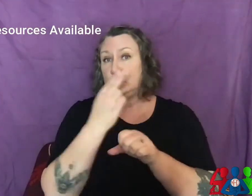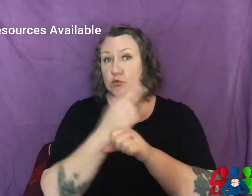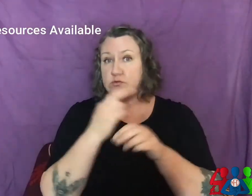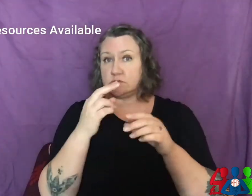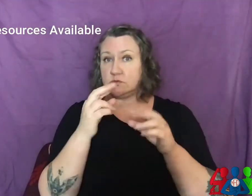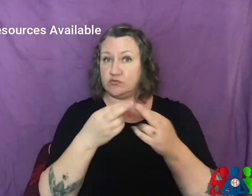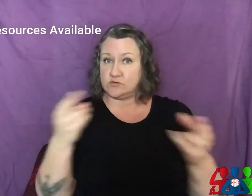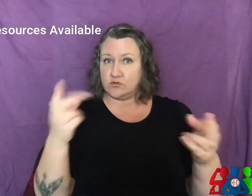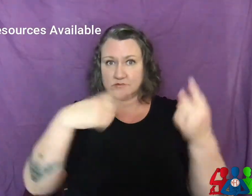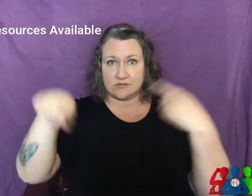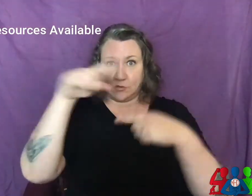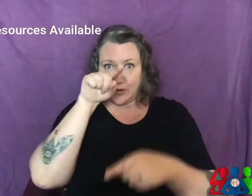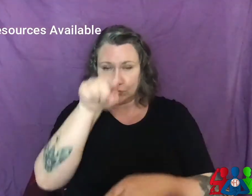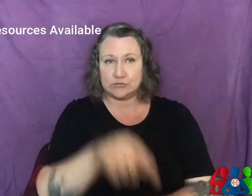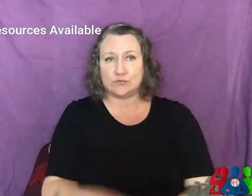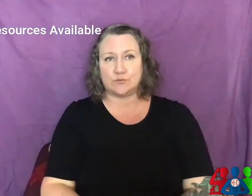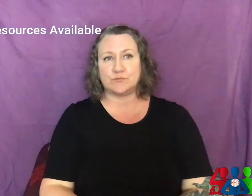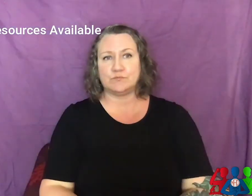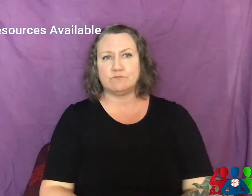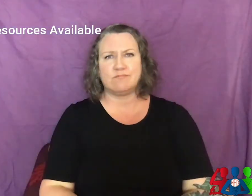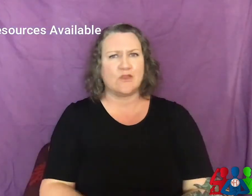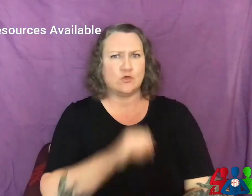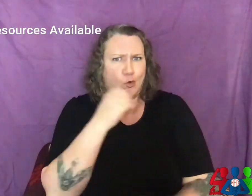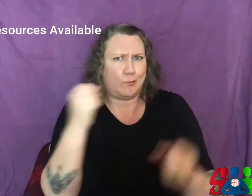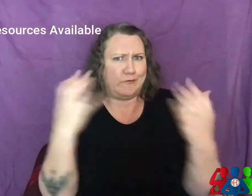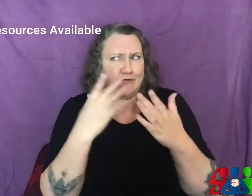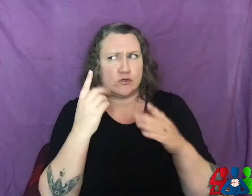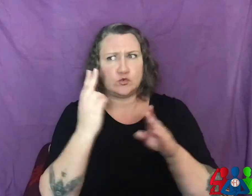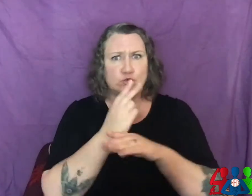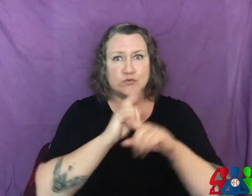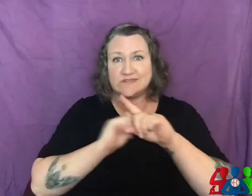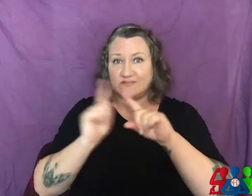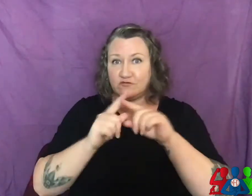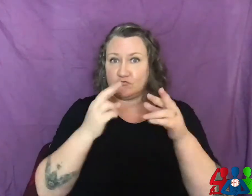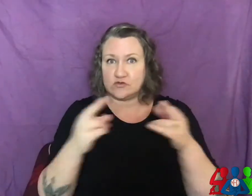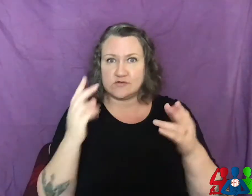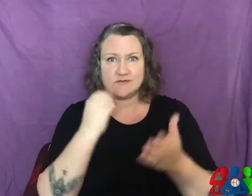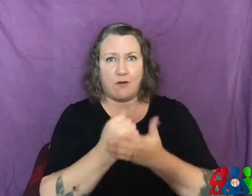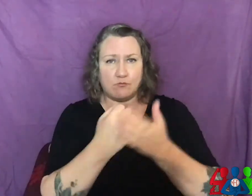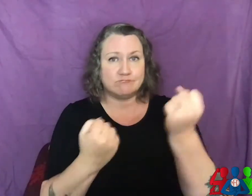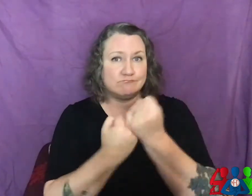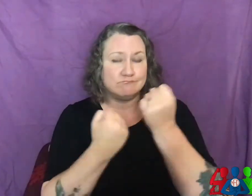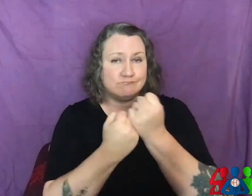them feedback. Number seven, utilize resources available to you. Don't be afraid to use